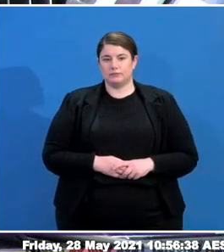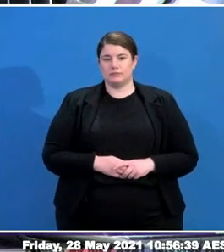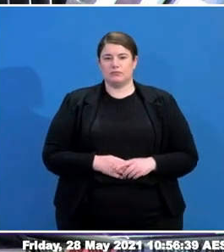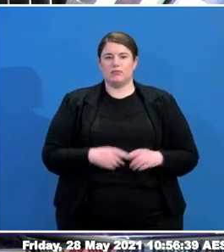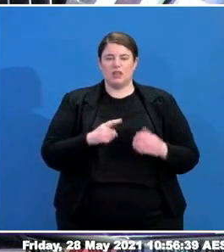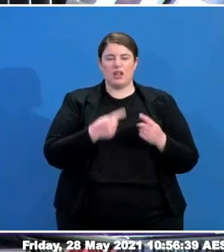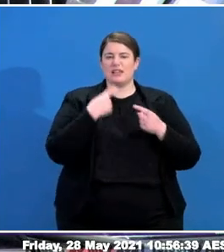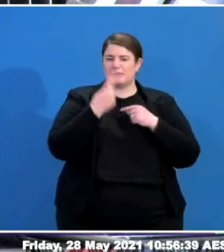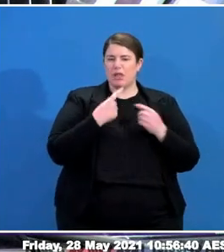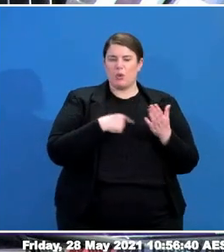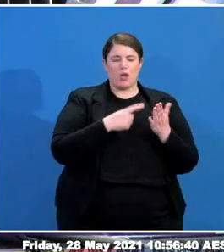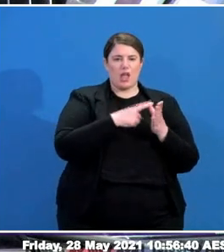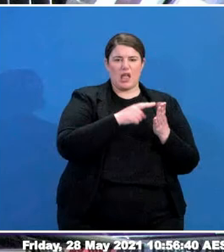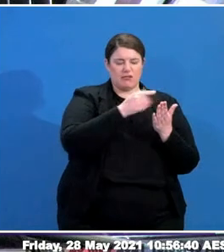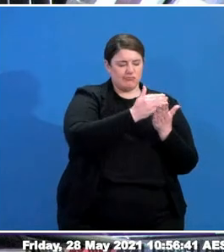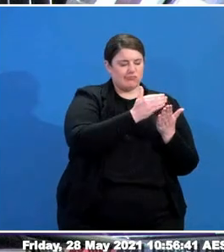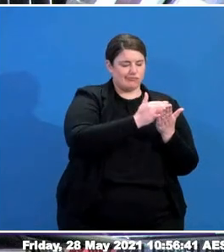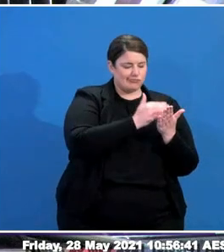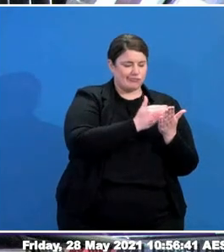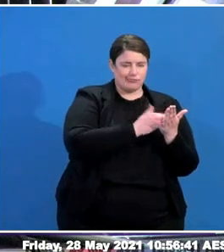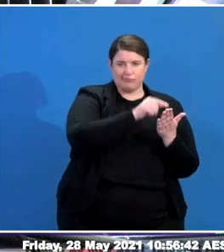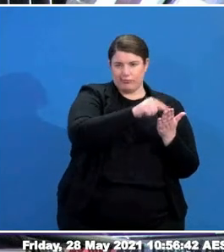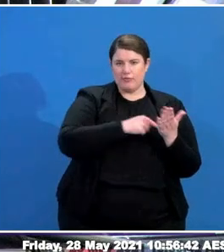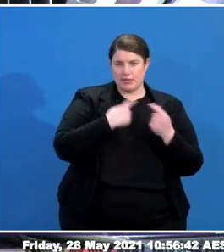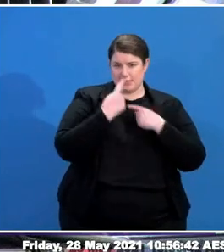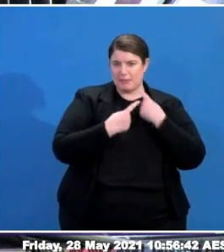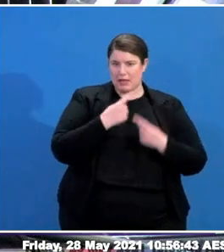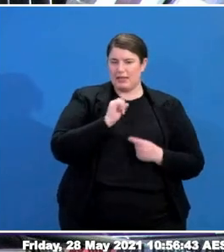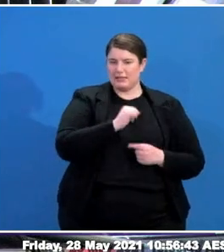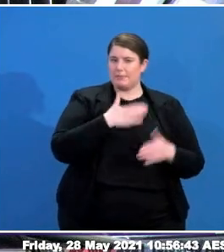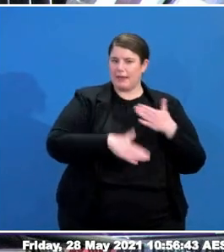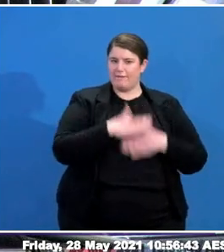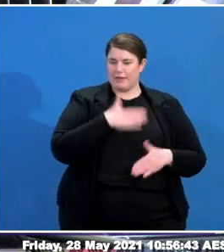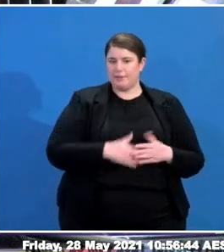(a) through to (c); is that right? Yes. And they are described in this way: